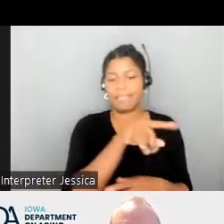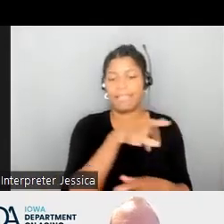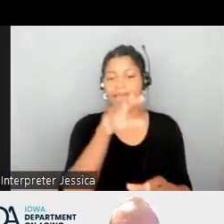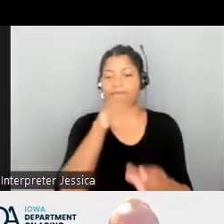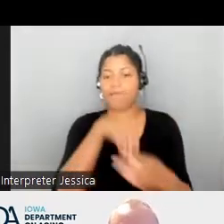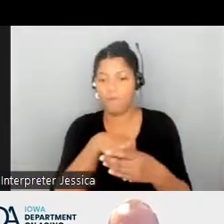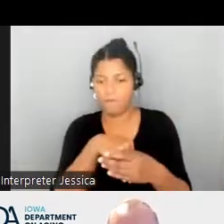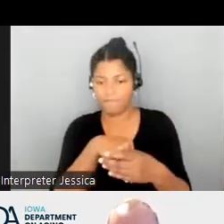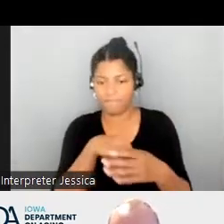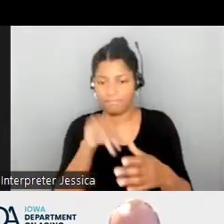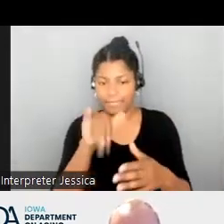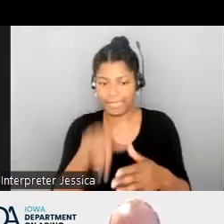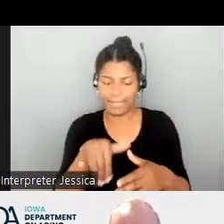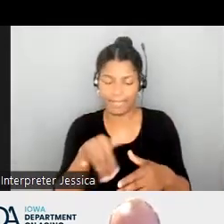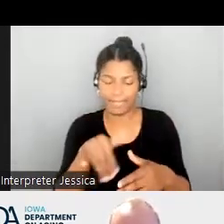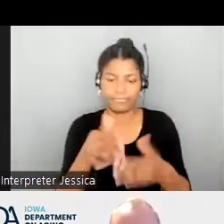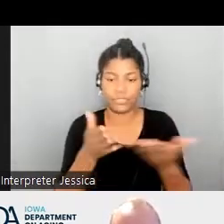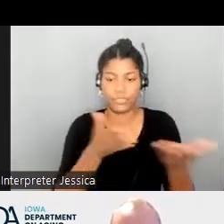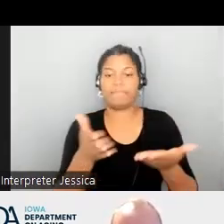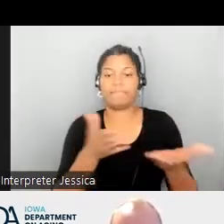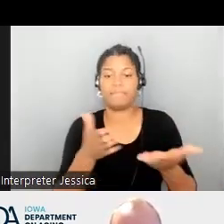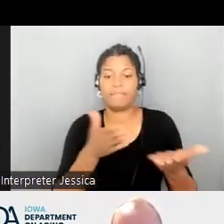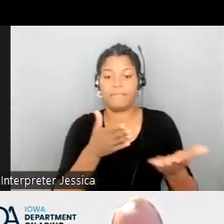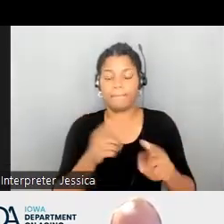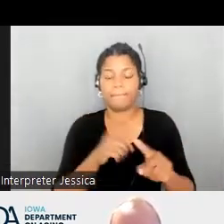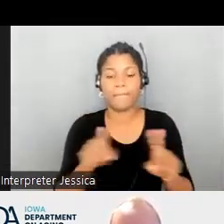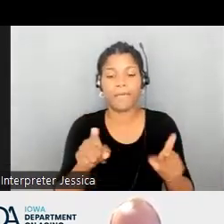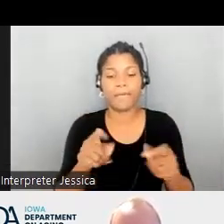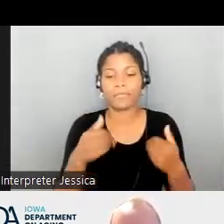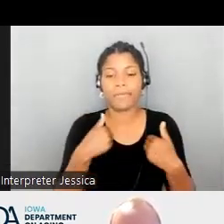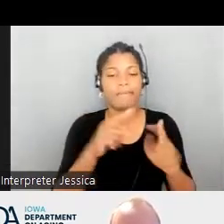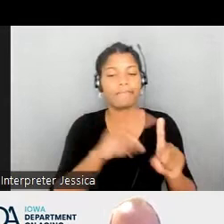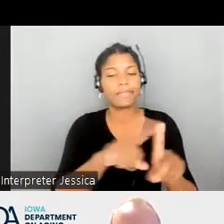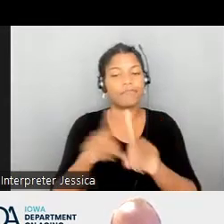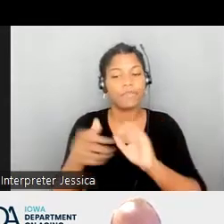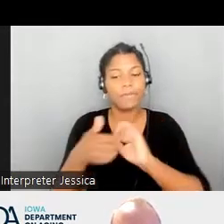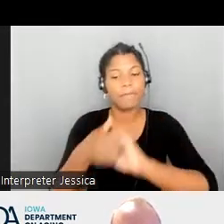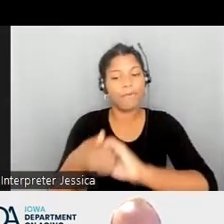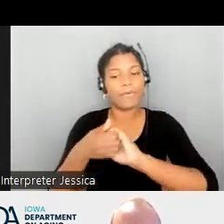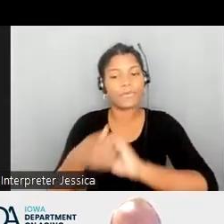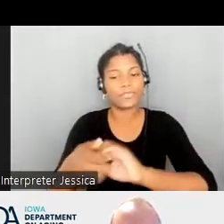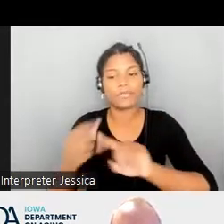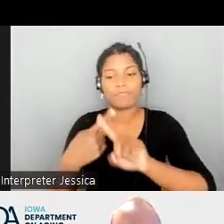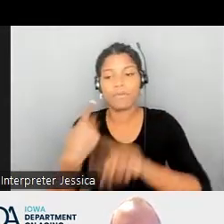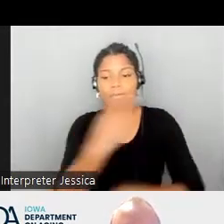and we have built partnerships with the hospitals and skilled nursing facilities.